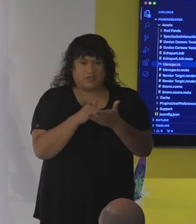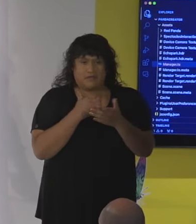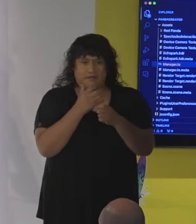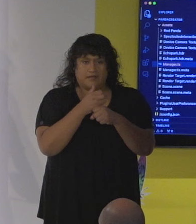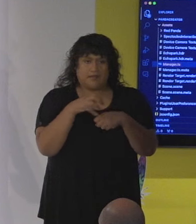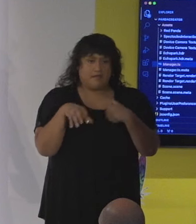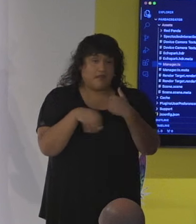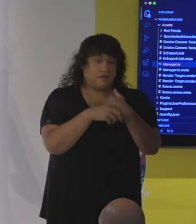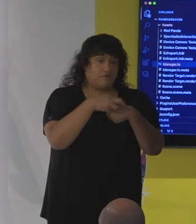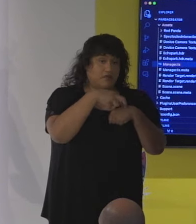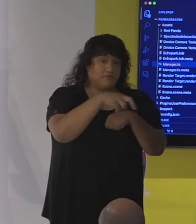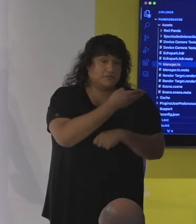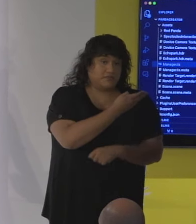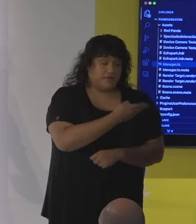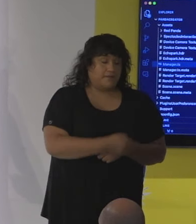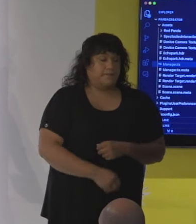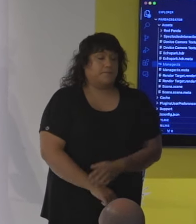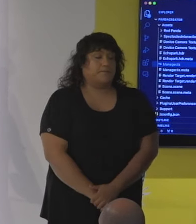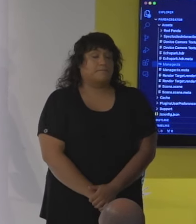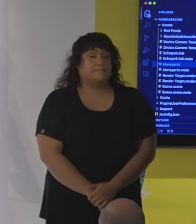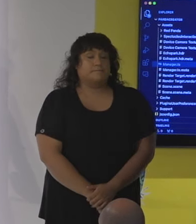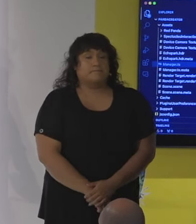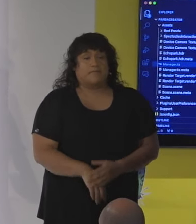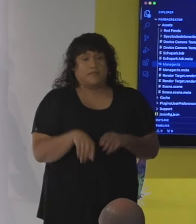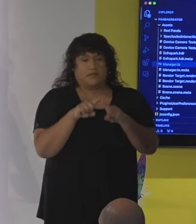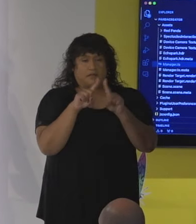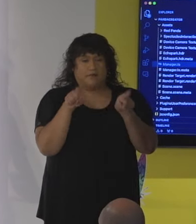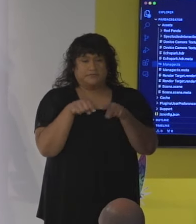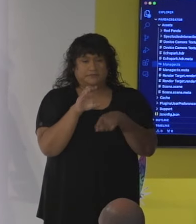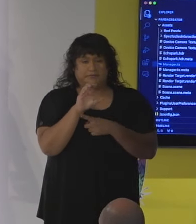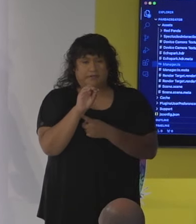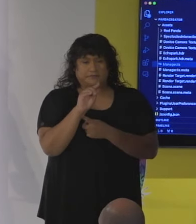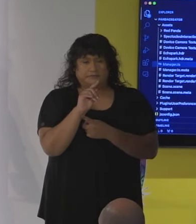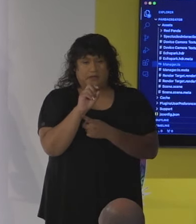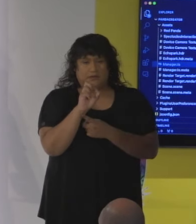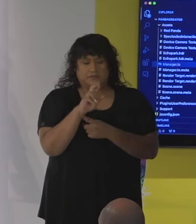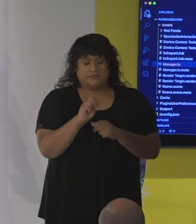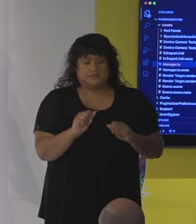We have a container scene object of type scene object.